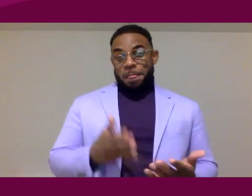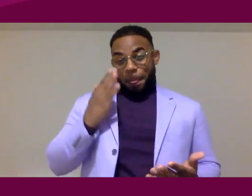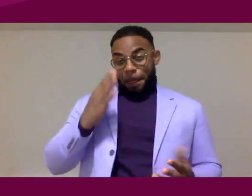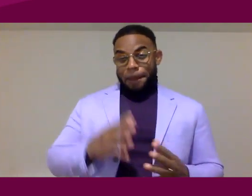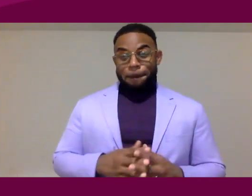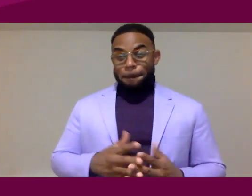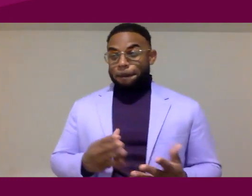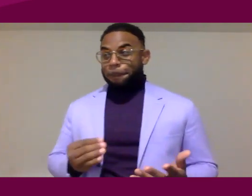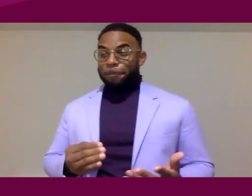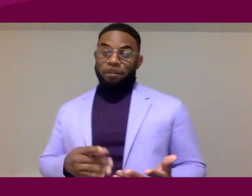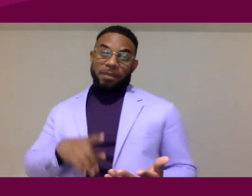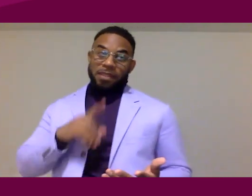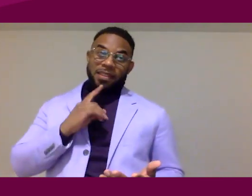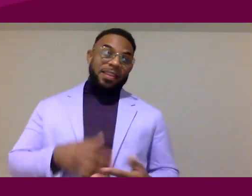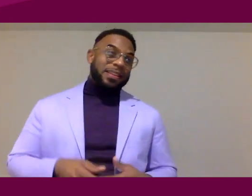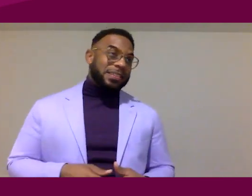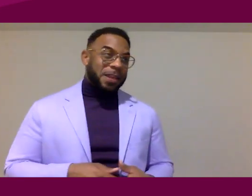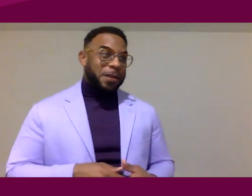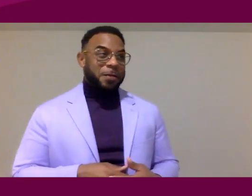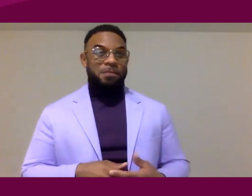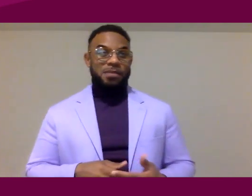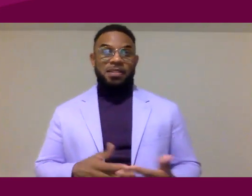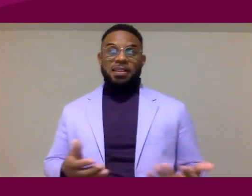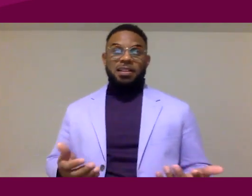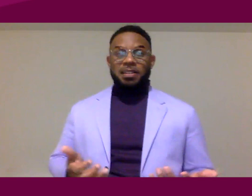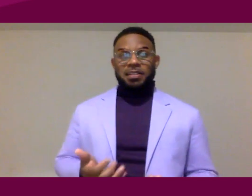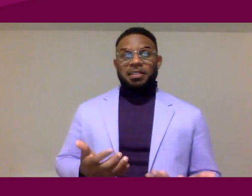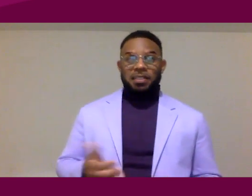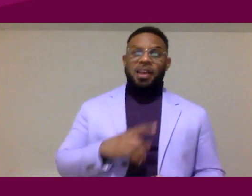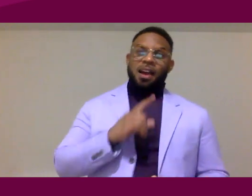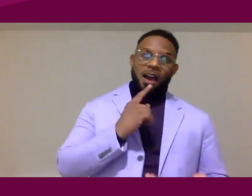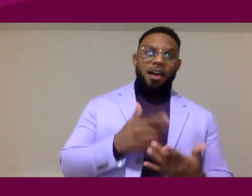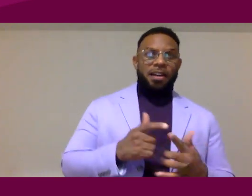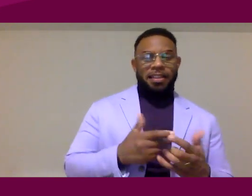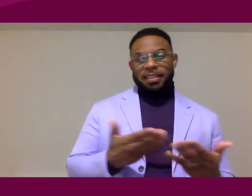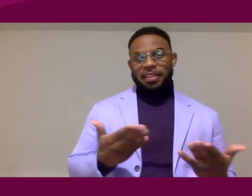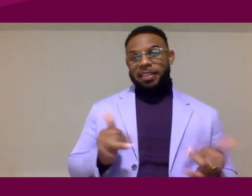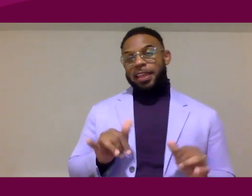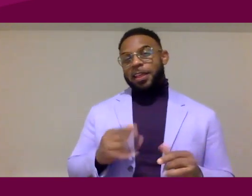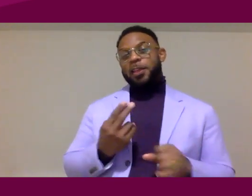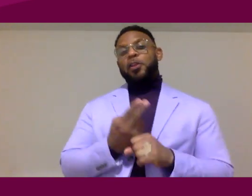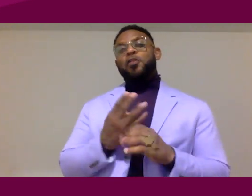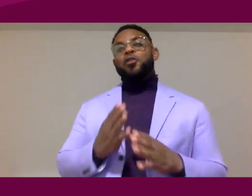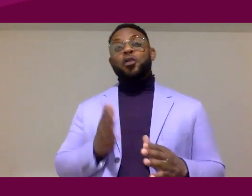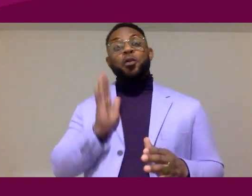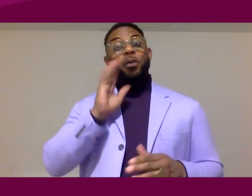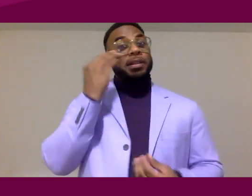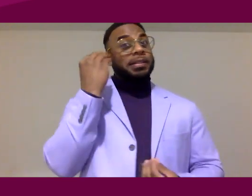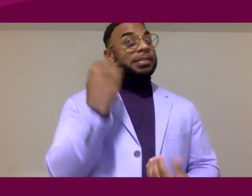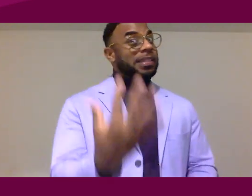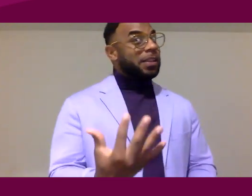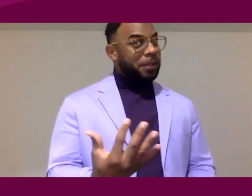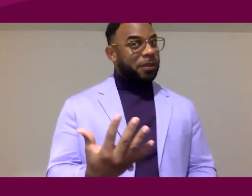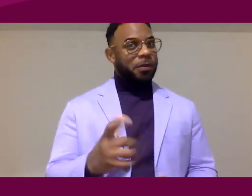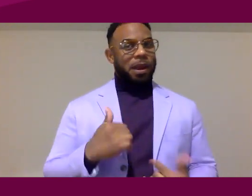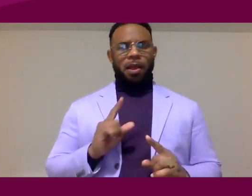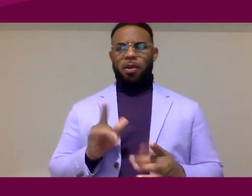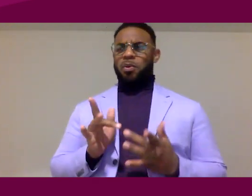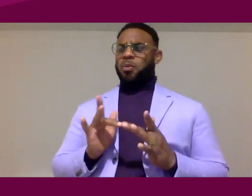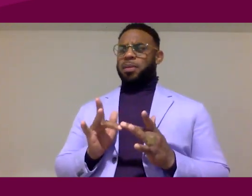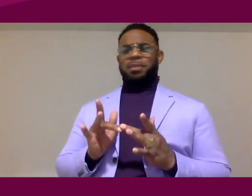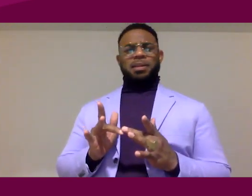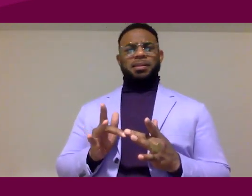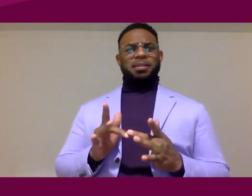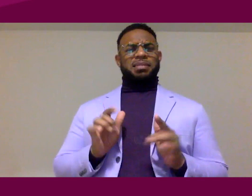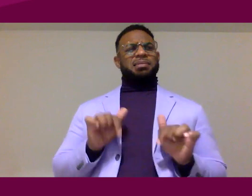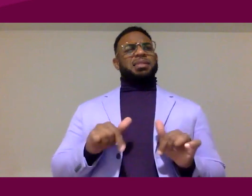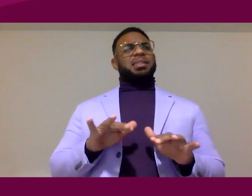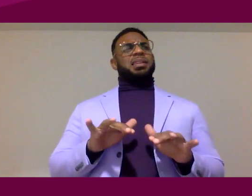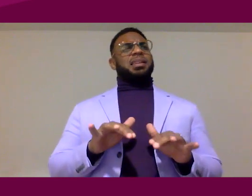And there are things that users will tell you, "When I go to our website, this is how